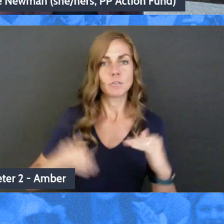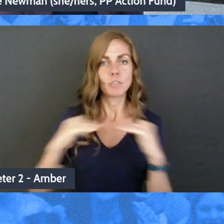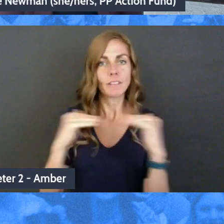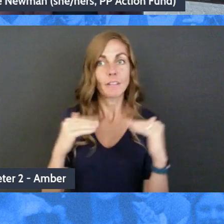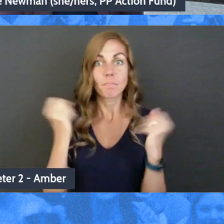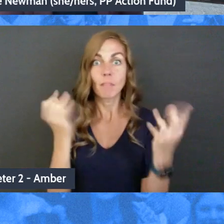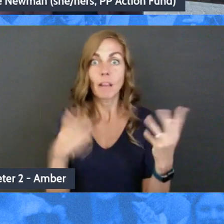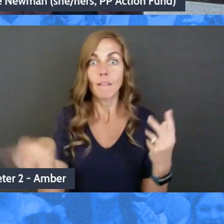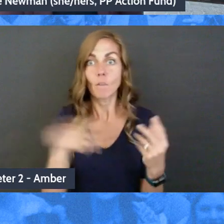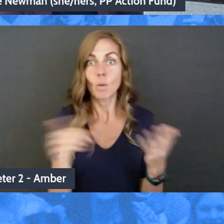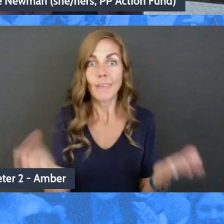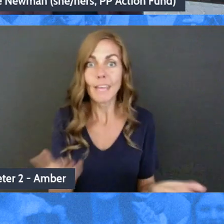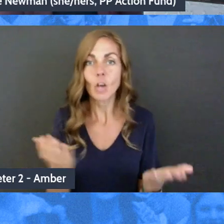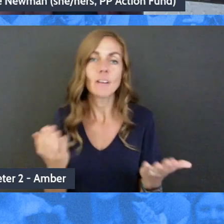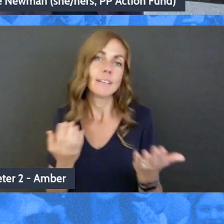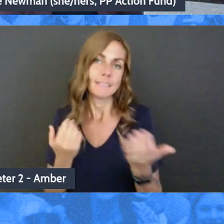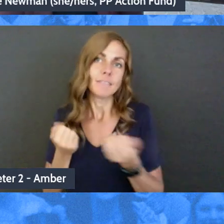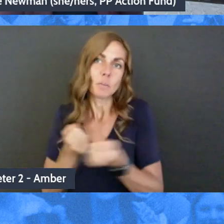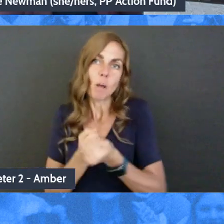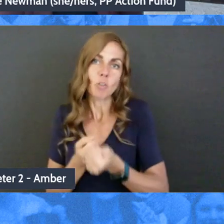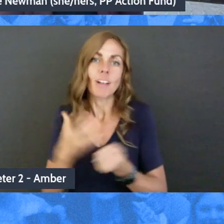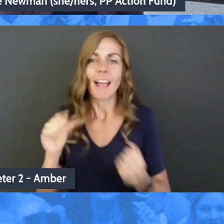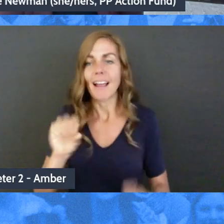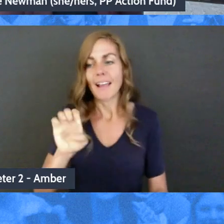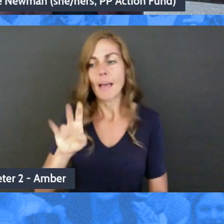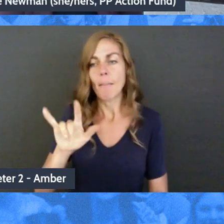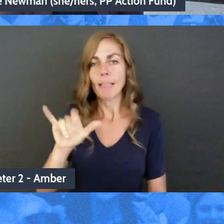as well as EMILY's List, the events and the rallies.